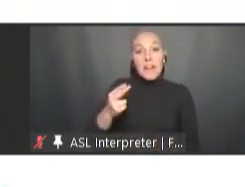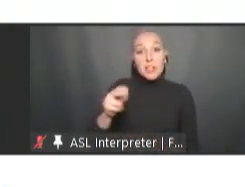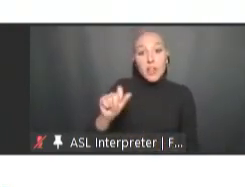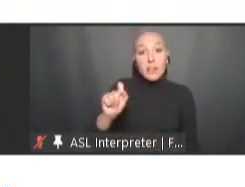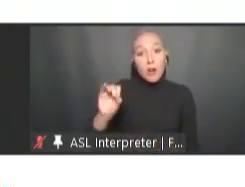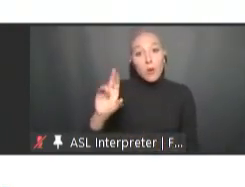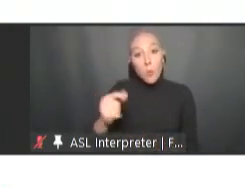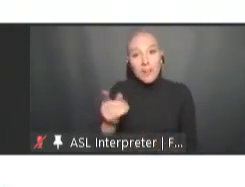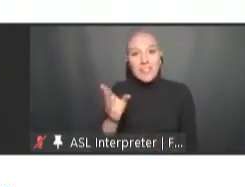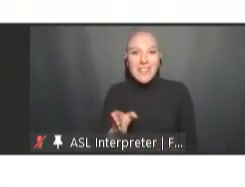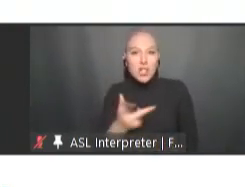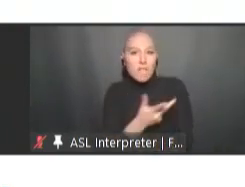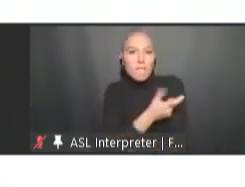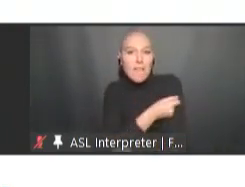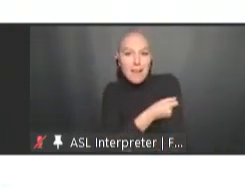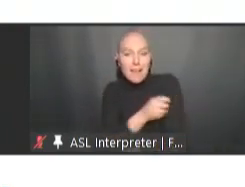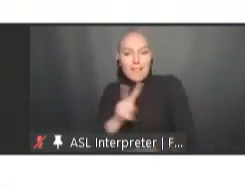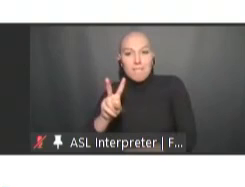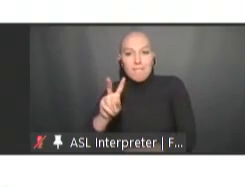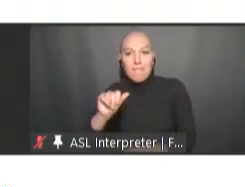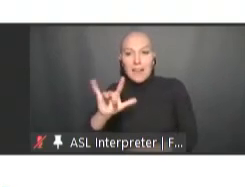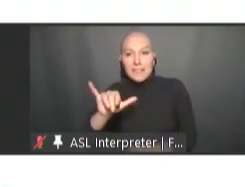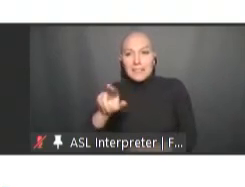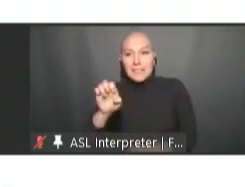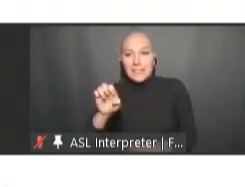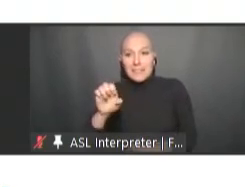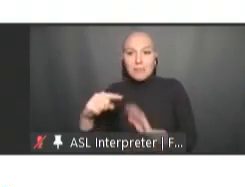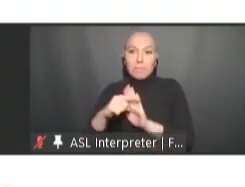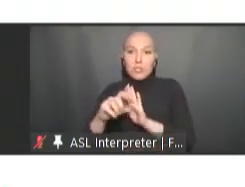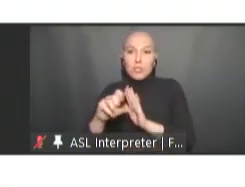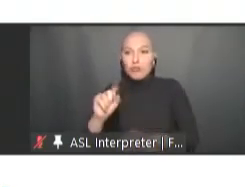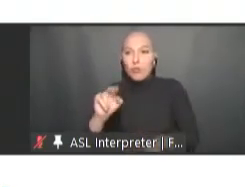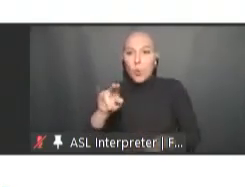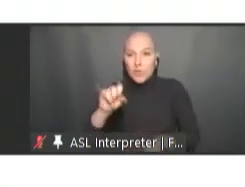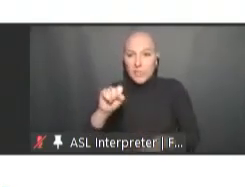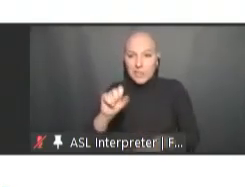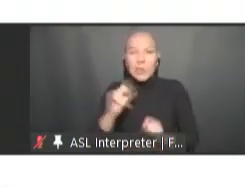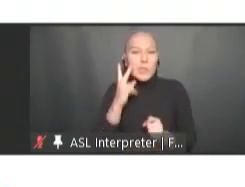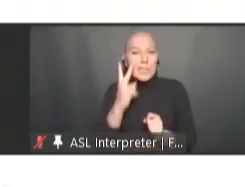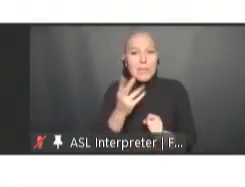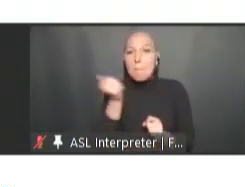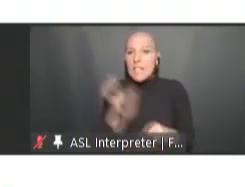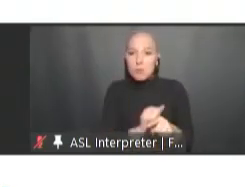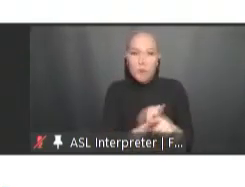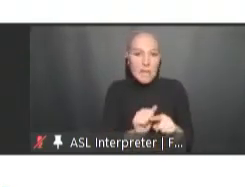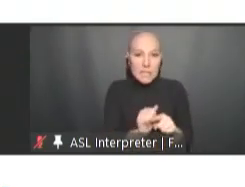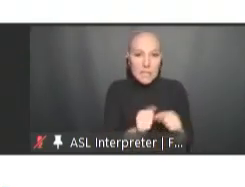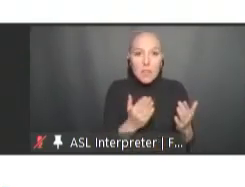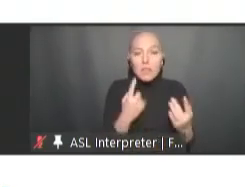can go there and see some of the best practices things that have worked tremendously well. And